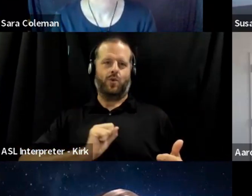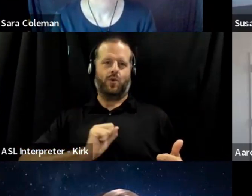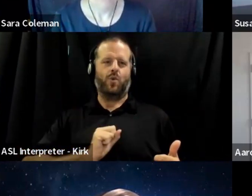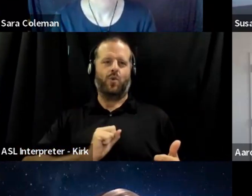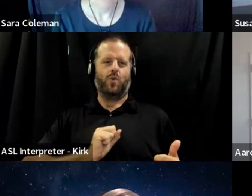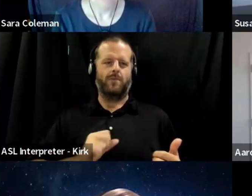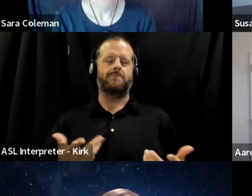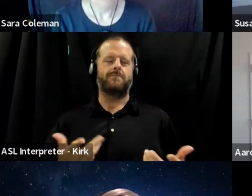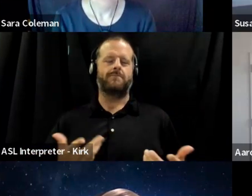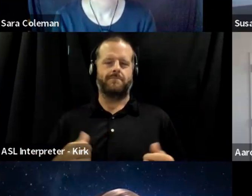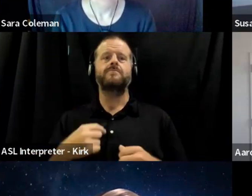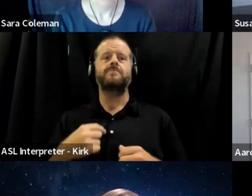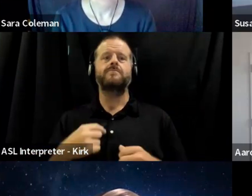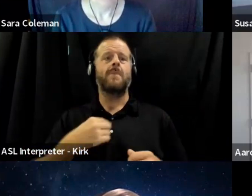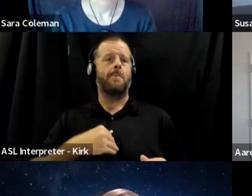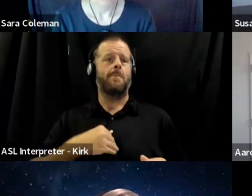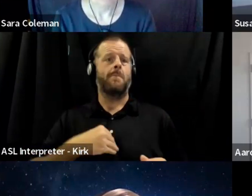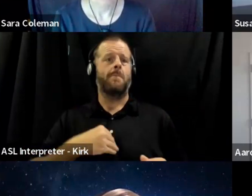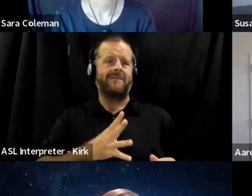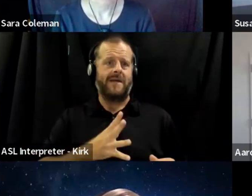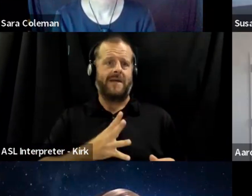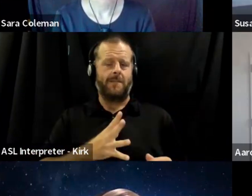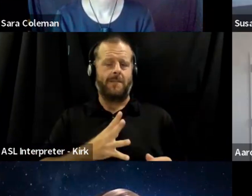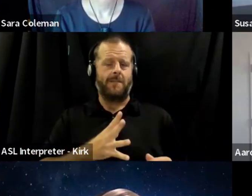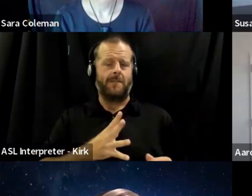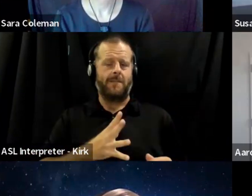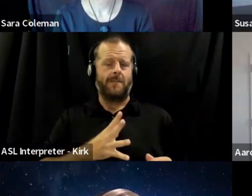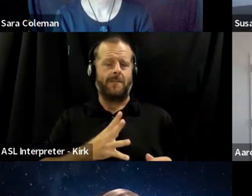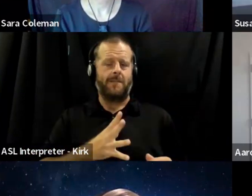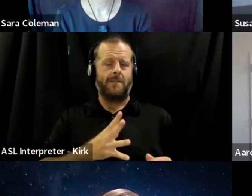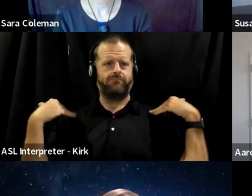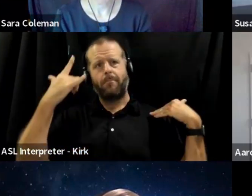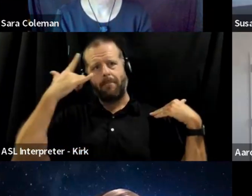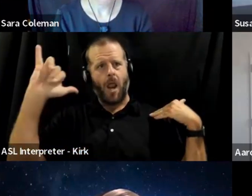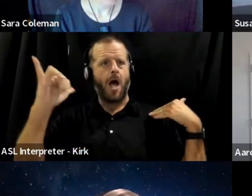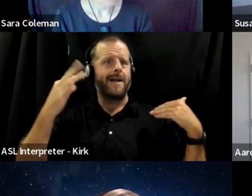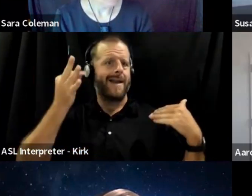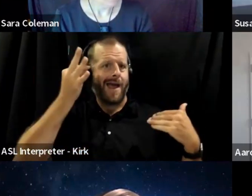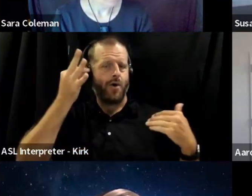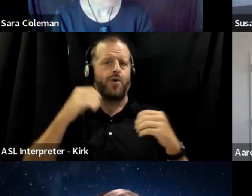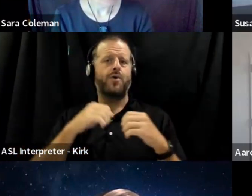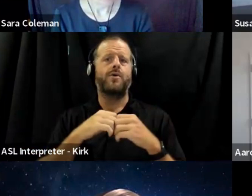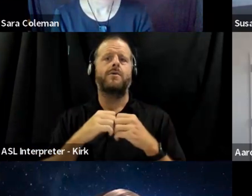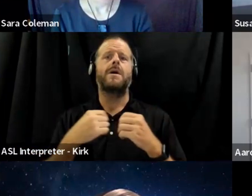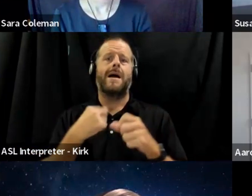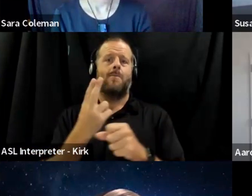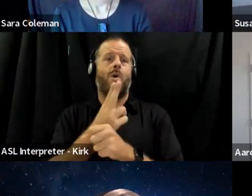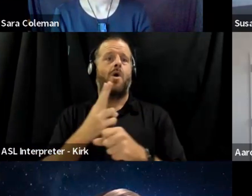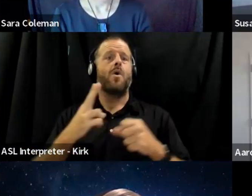I'm a white female. I have shoulder length blonde hair. , I'm wearing a blue dress and a blue jacket